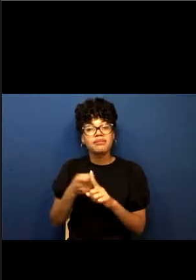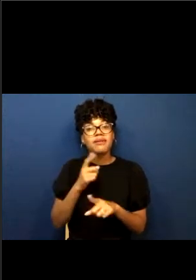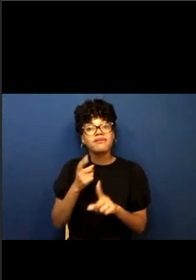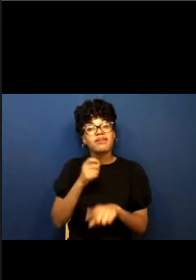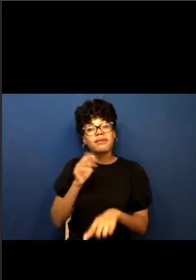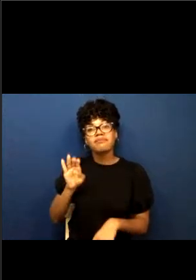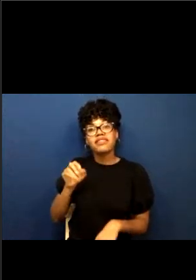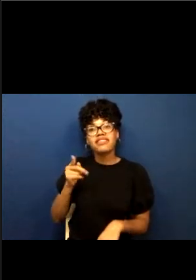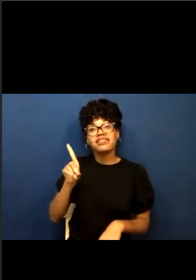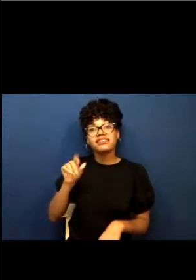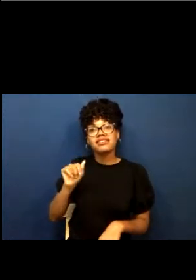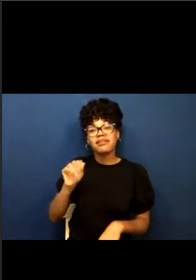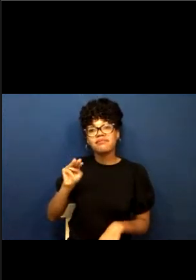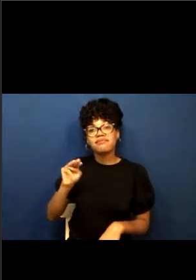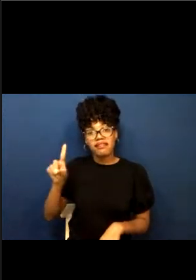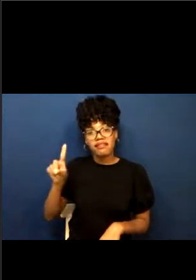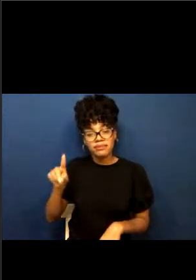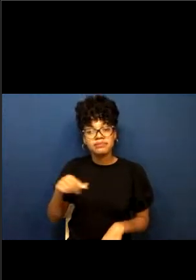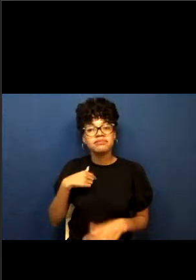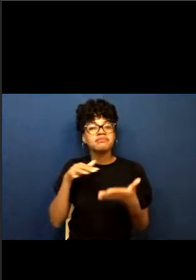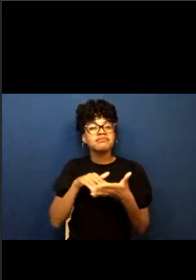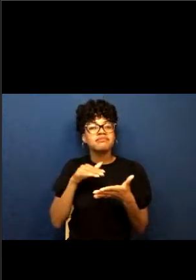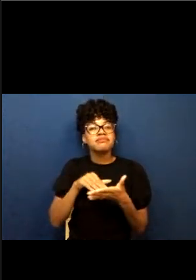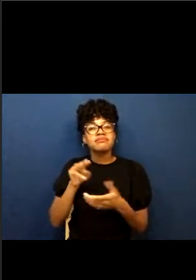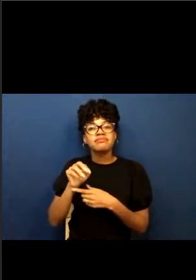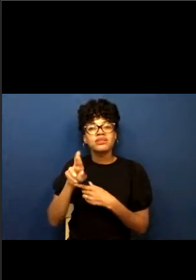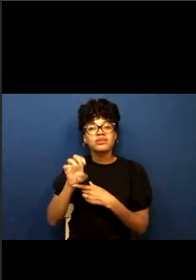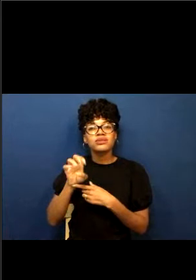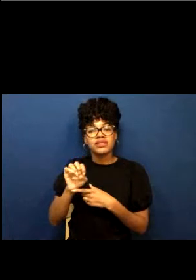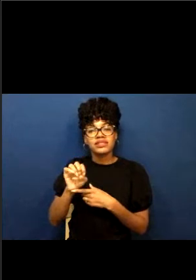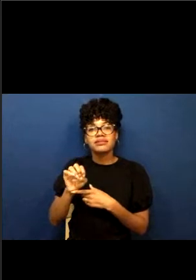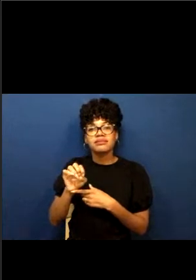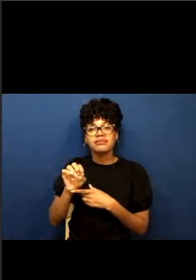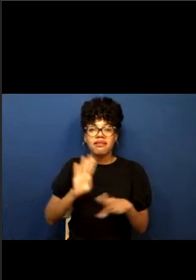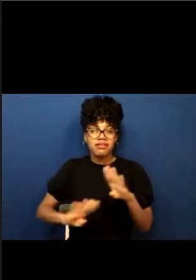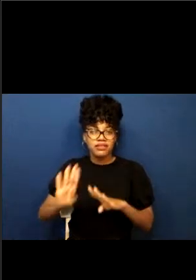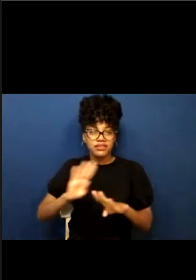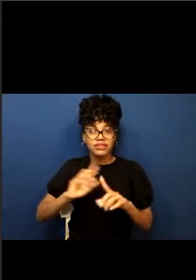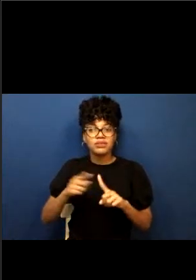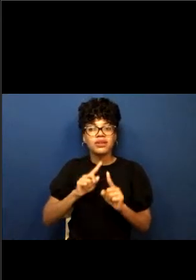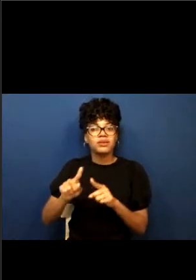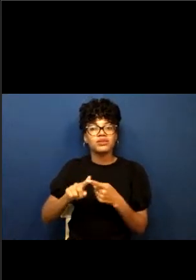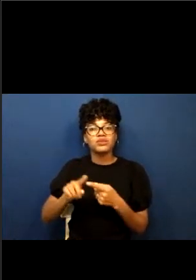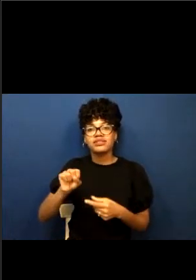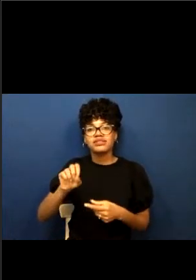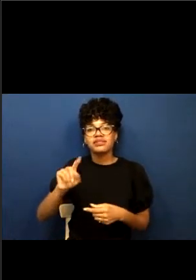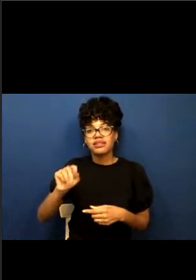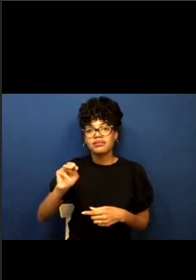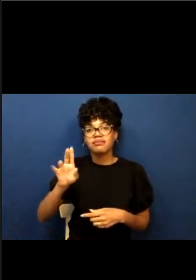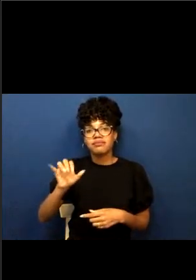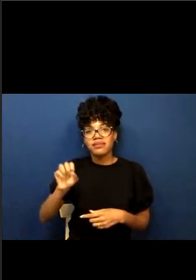And I studied marine biology when I attended Saint Mary's College of Maryland. So I have spent hours growing up